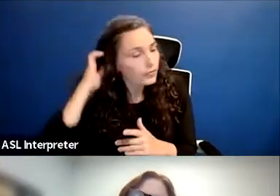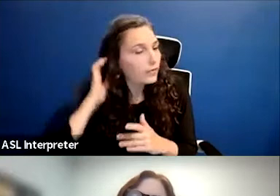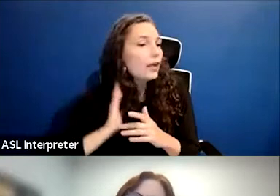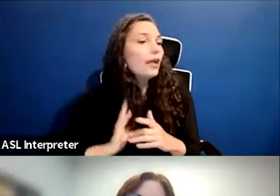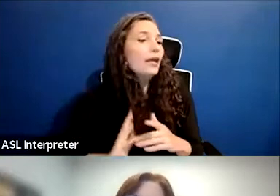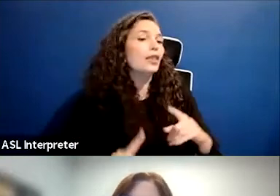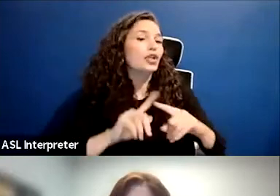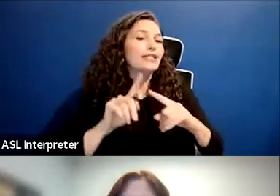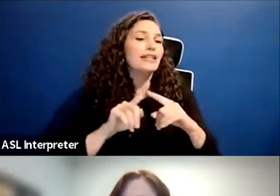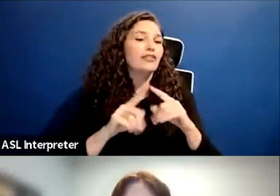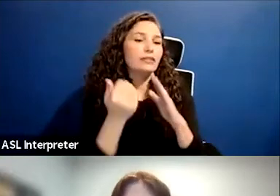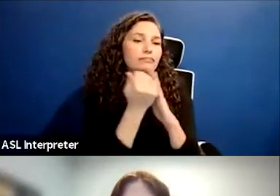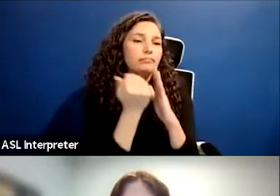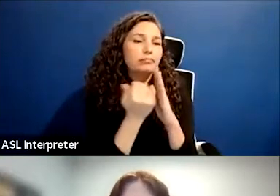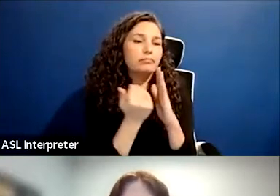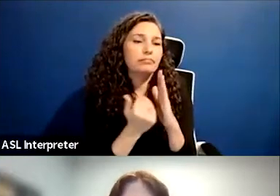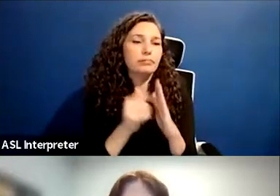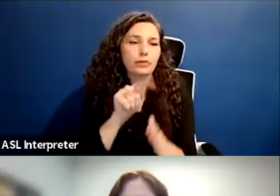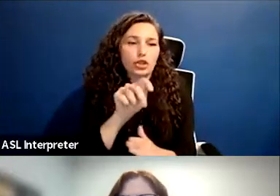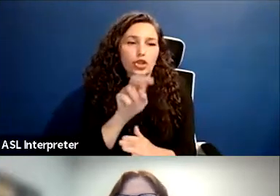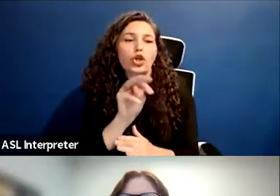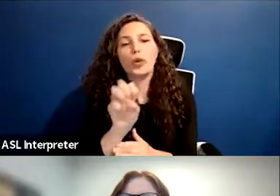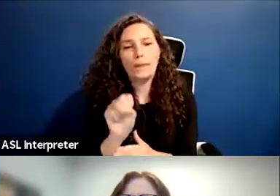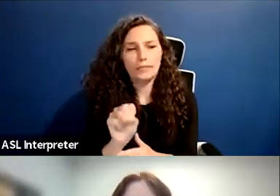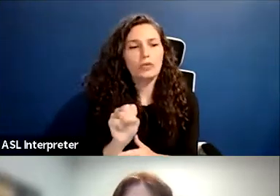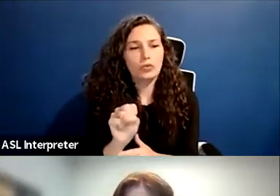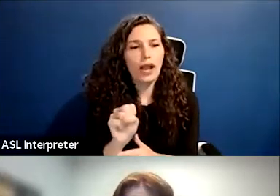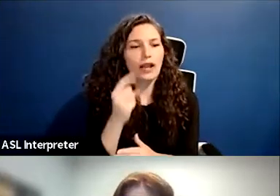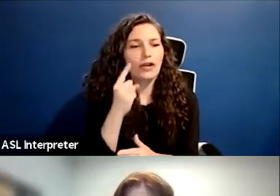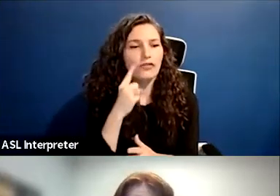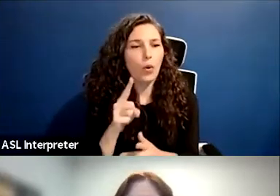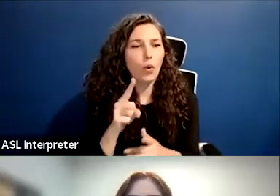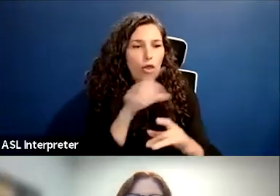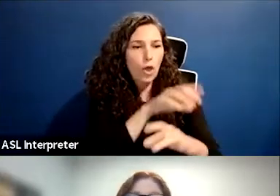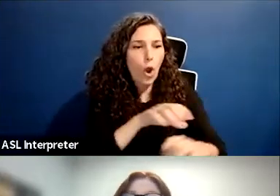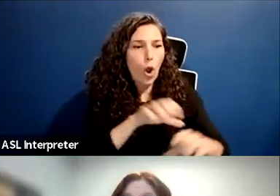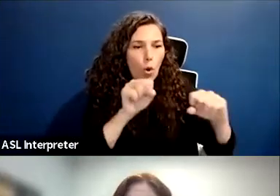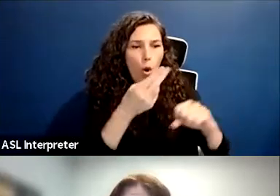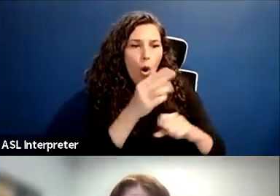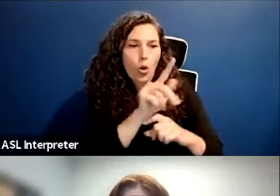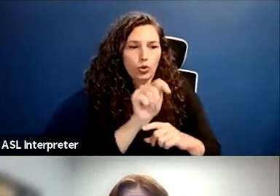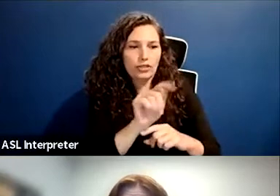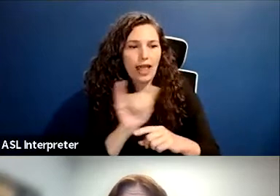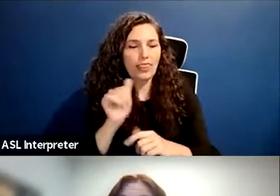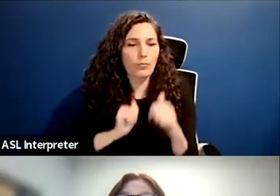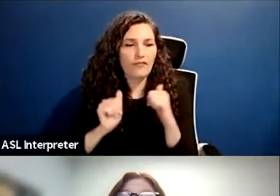for both host- and performer-read ads to be covered by a union contract